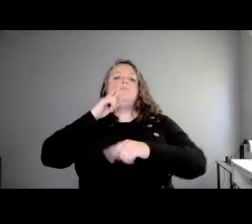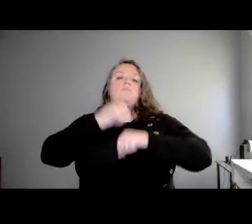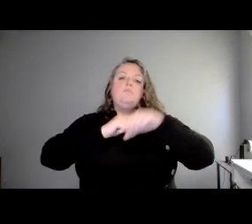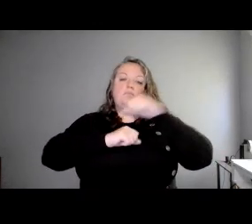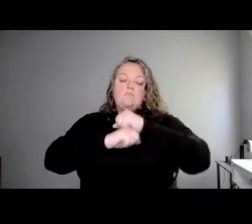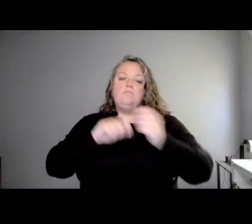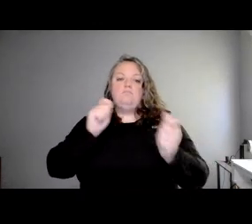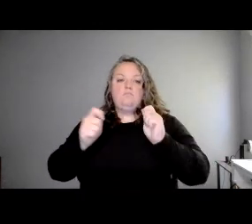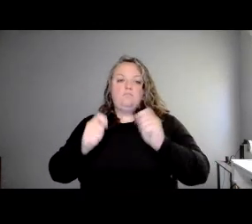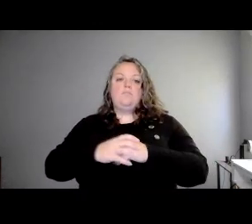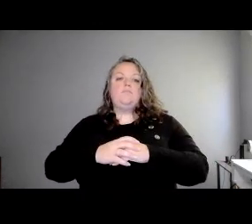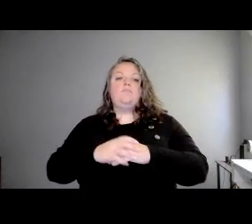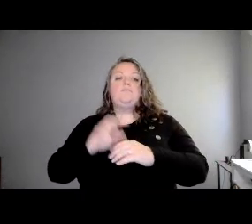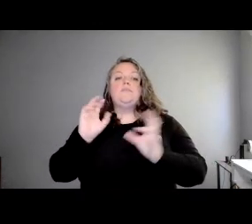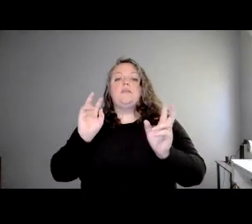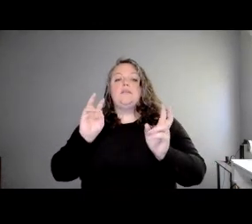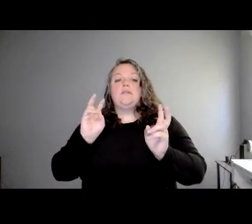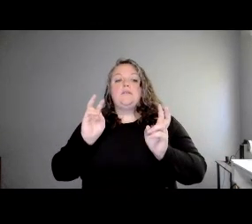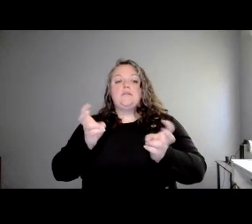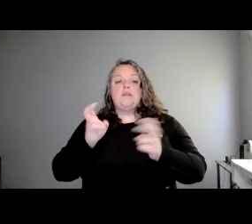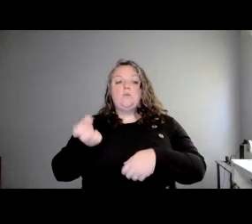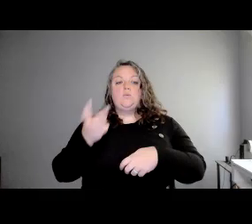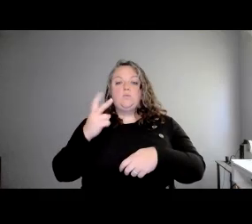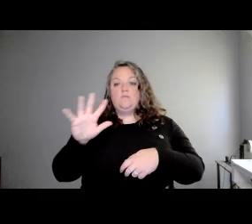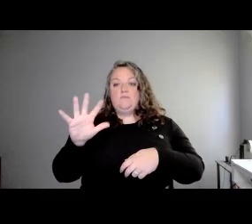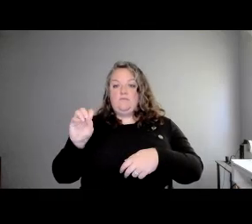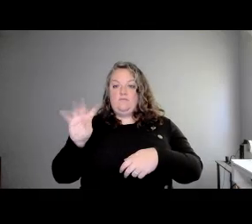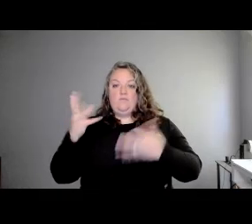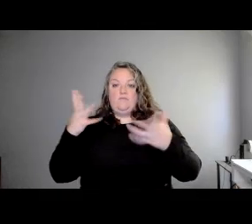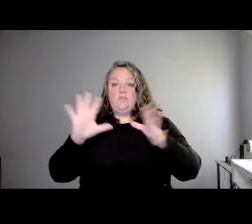Well, through title 2 and 504, as I mentioned earlier, we are required